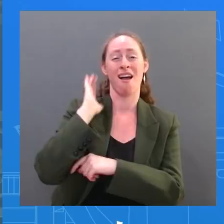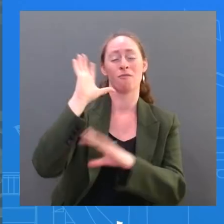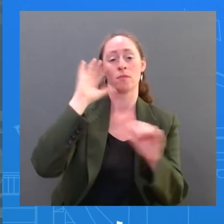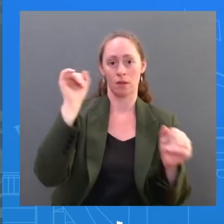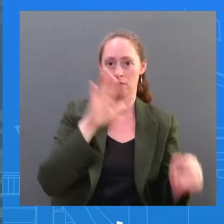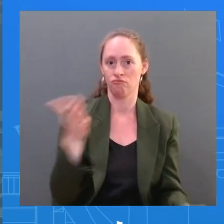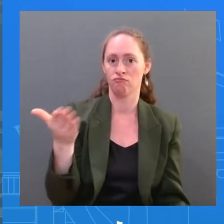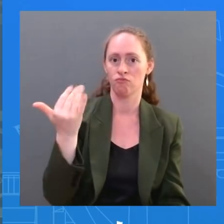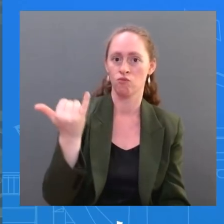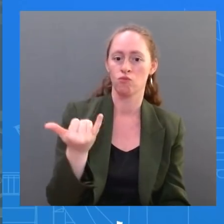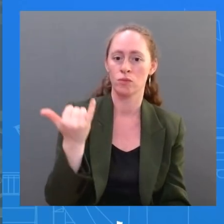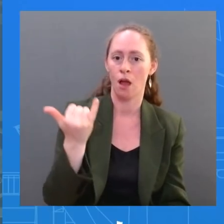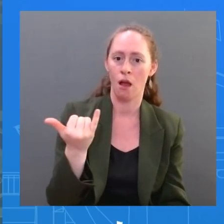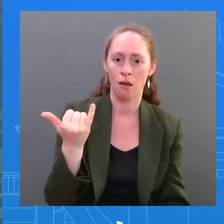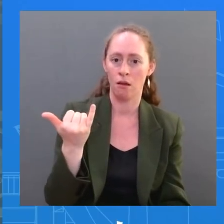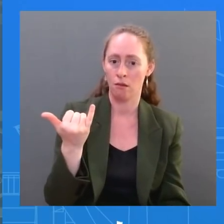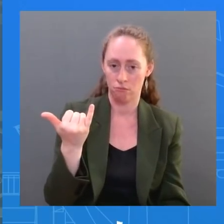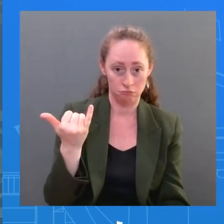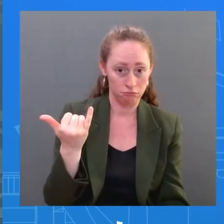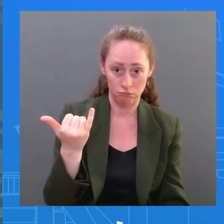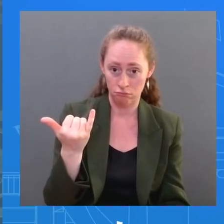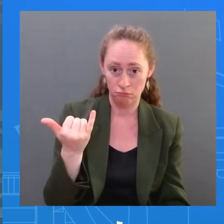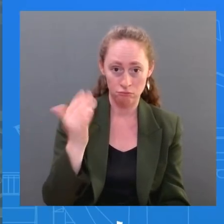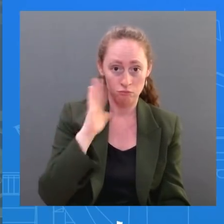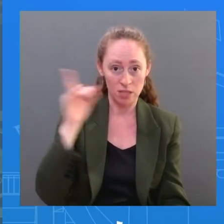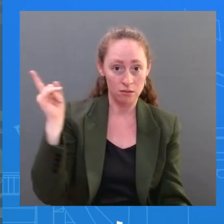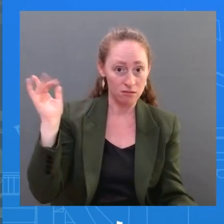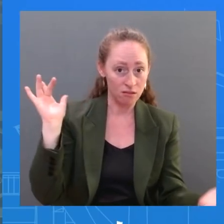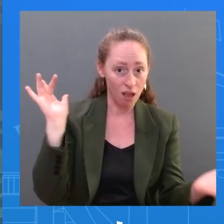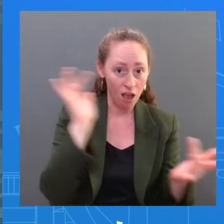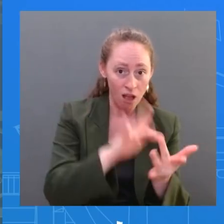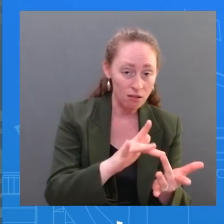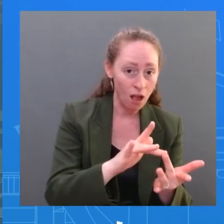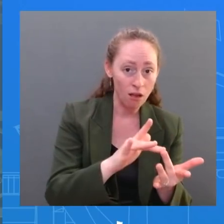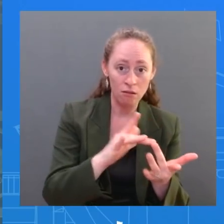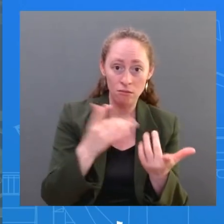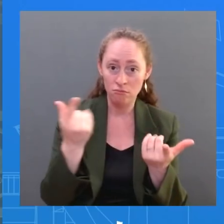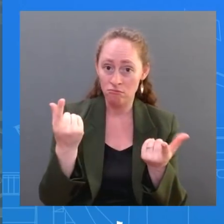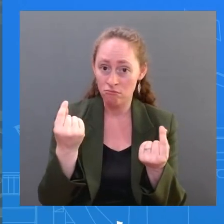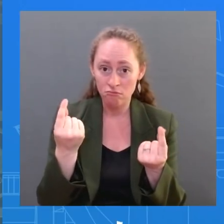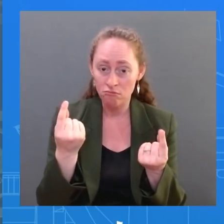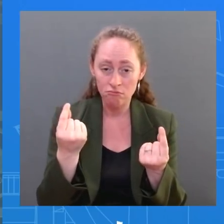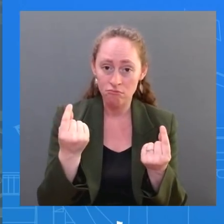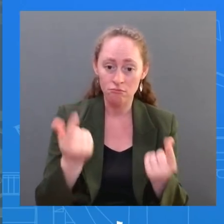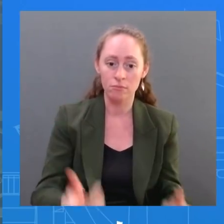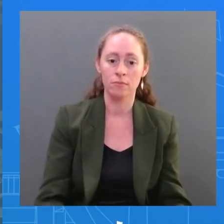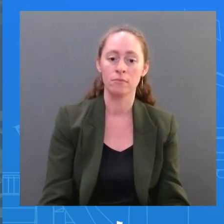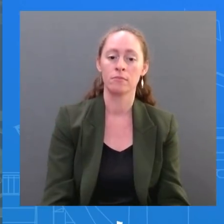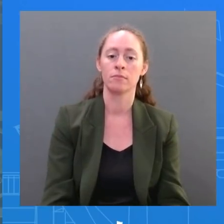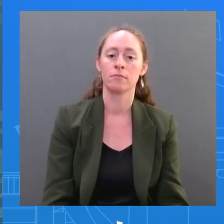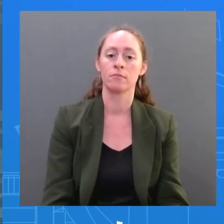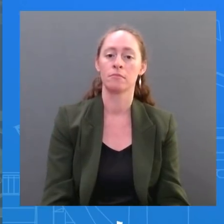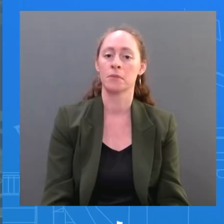I don't have any calls to preview at this time. Clearly, it is sad to hear that news.